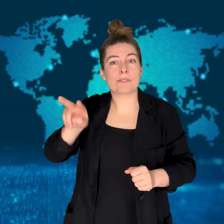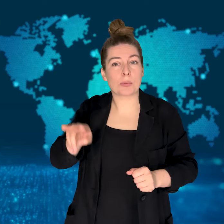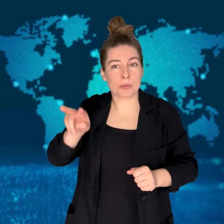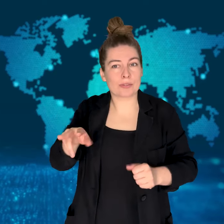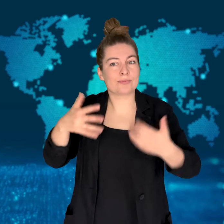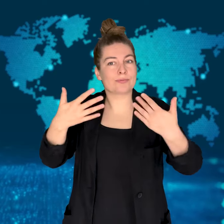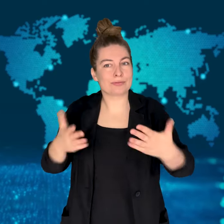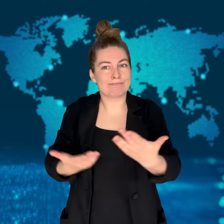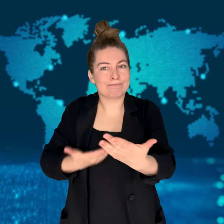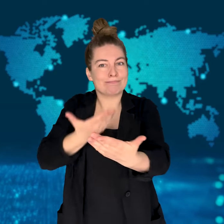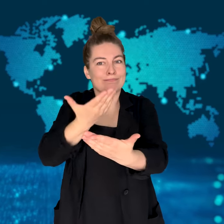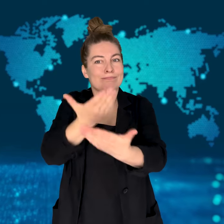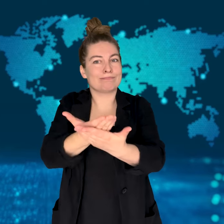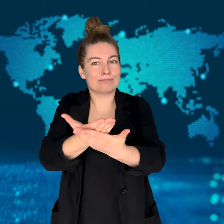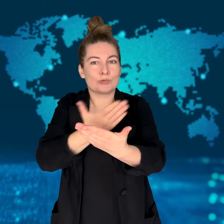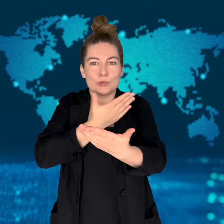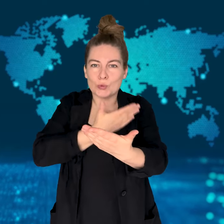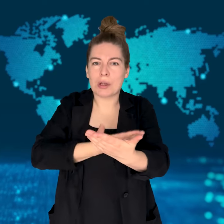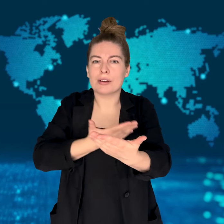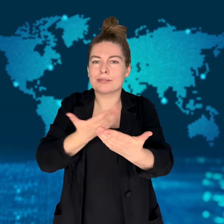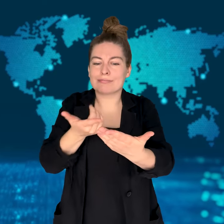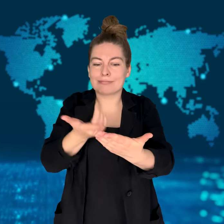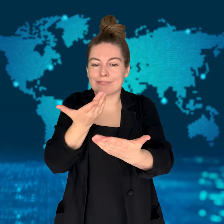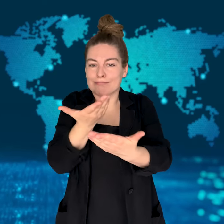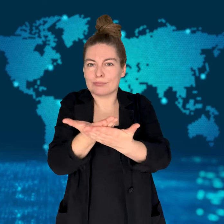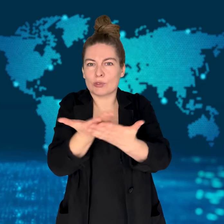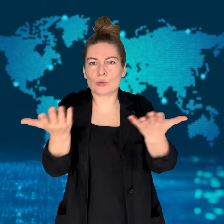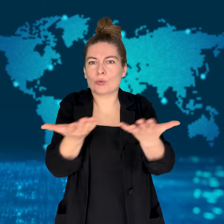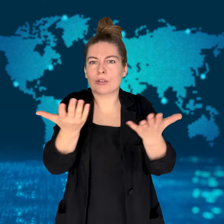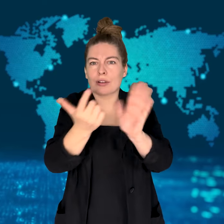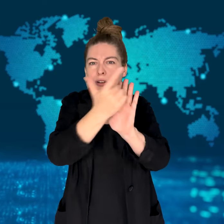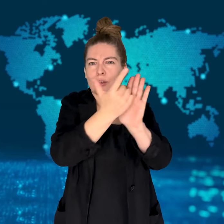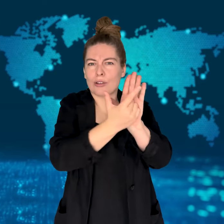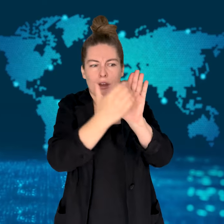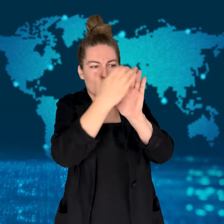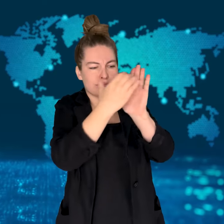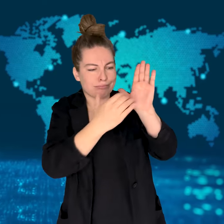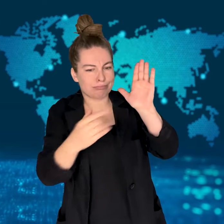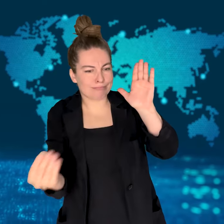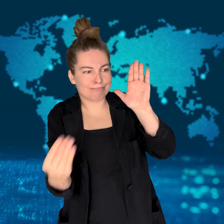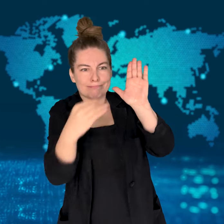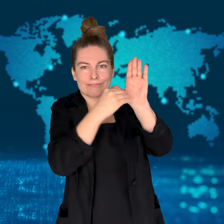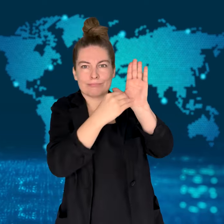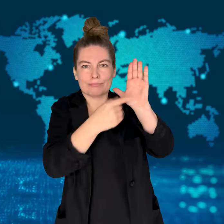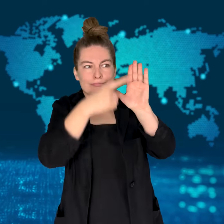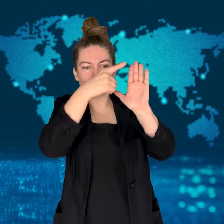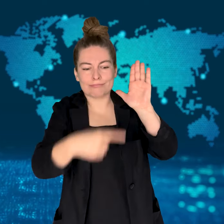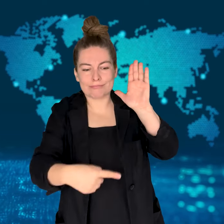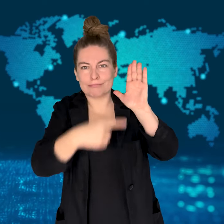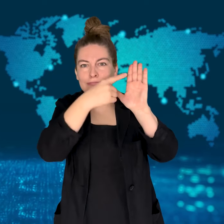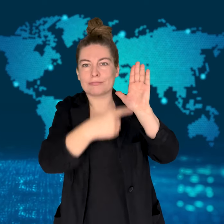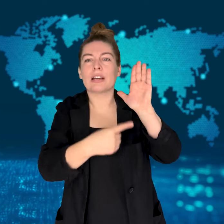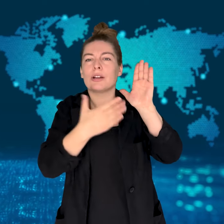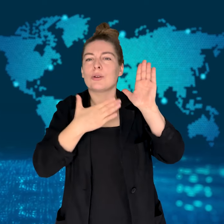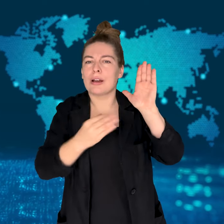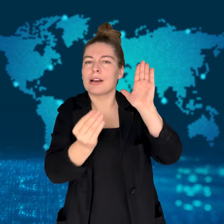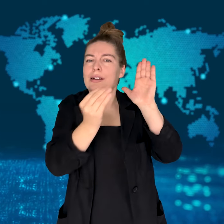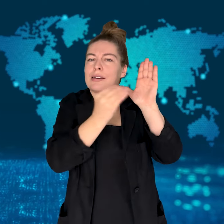The bill, published in February, is being considered as part of